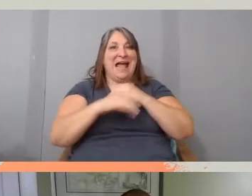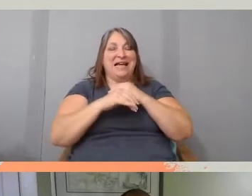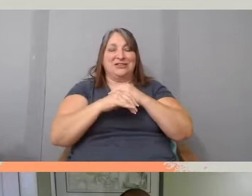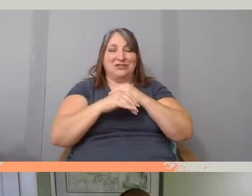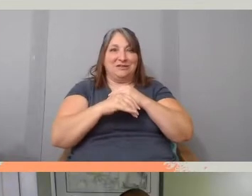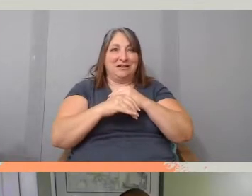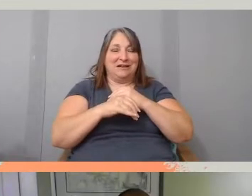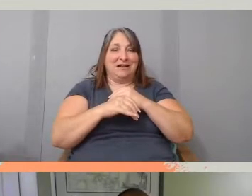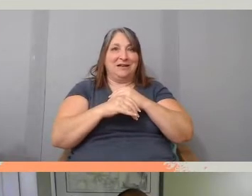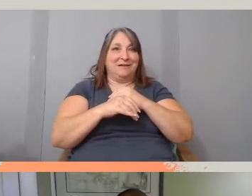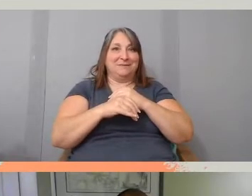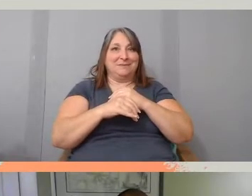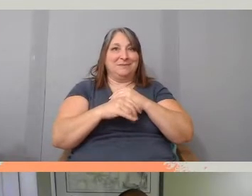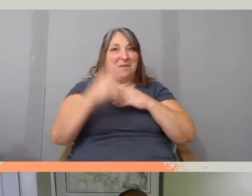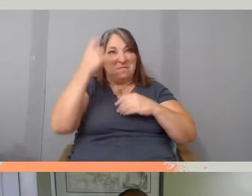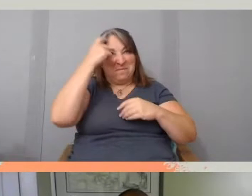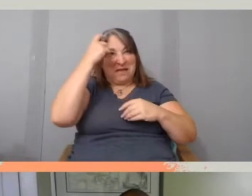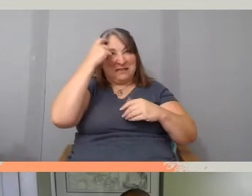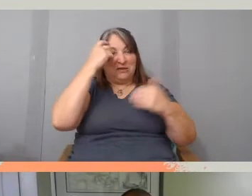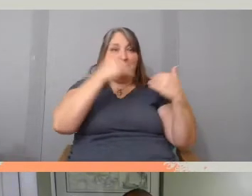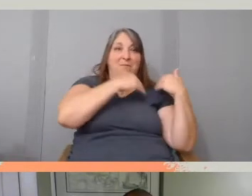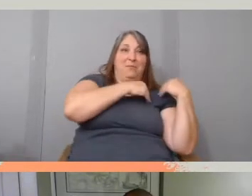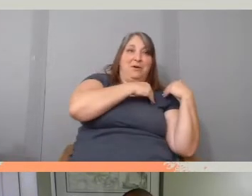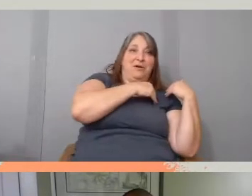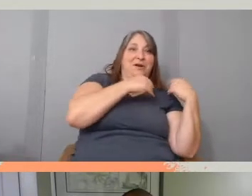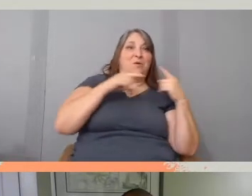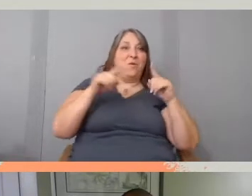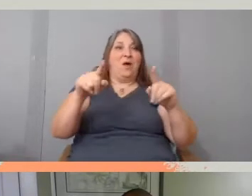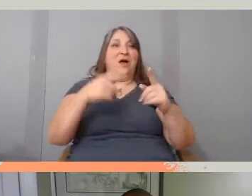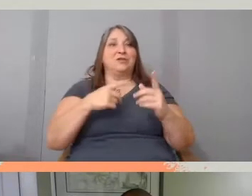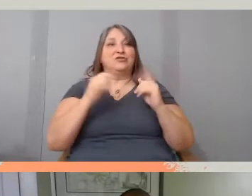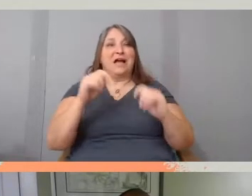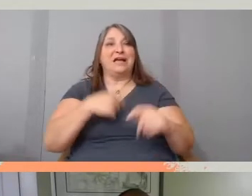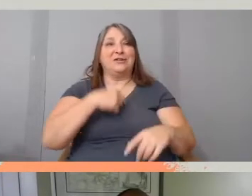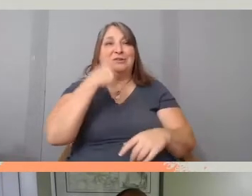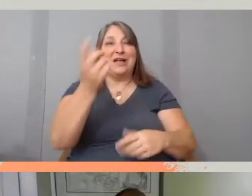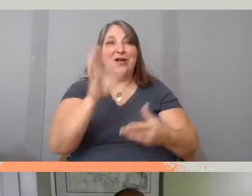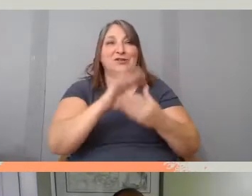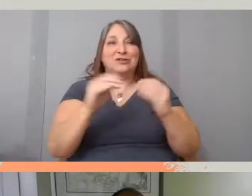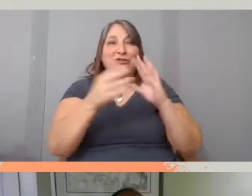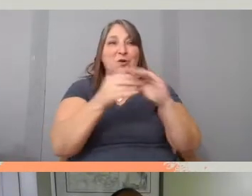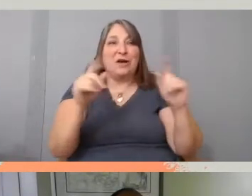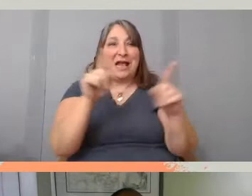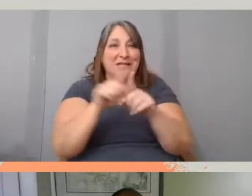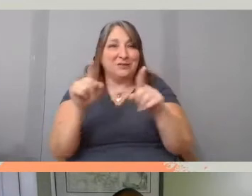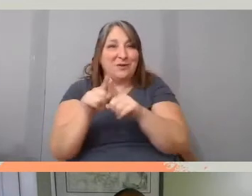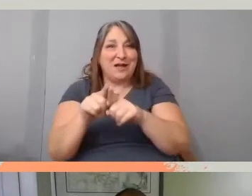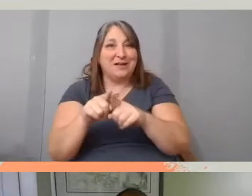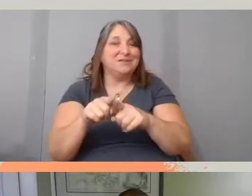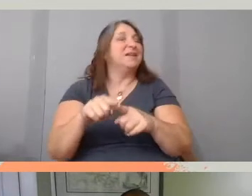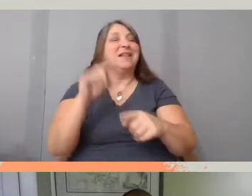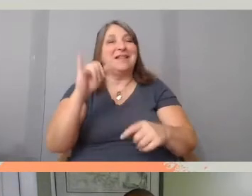as you're trying to tell a story as well. So I know, Luna, you had mentioned kind of this concept of being used.